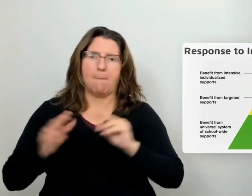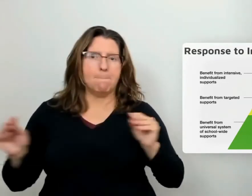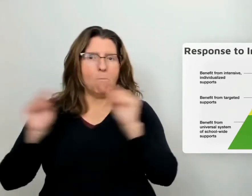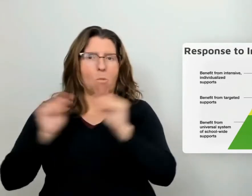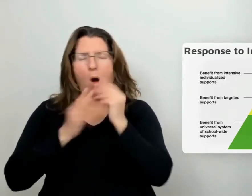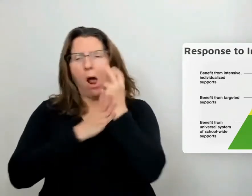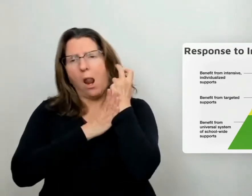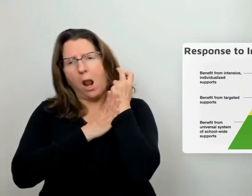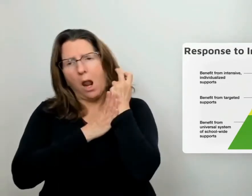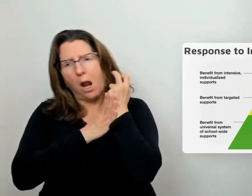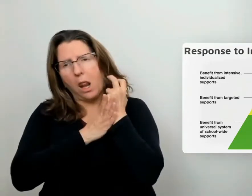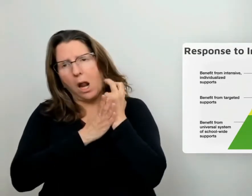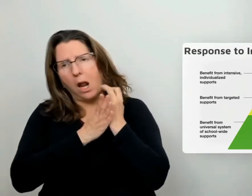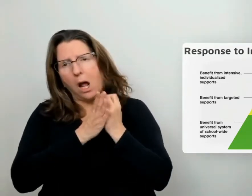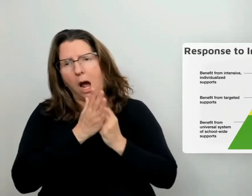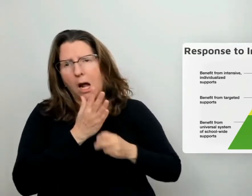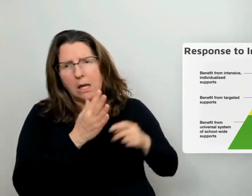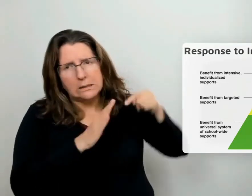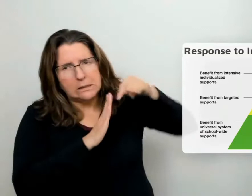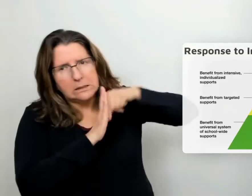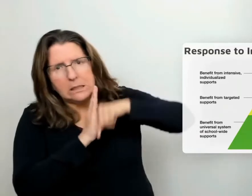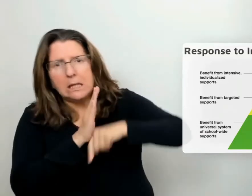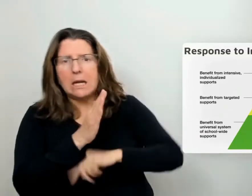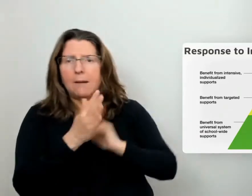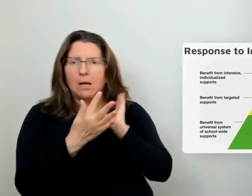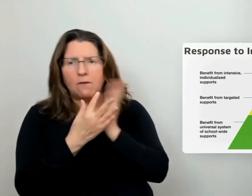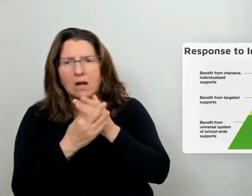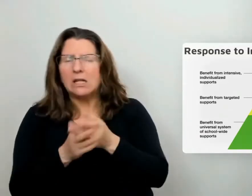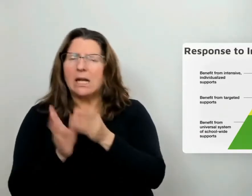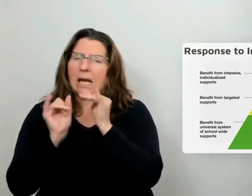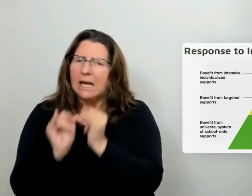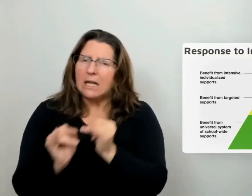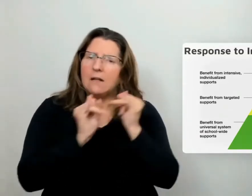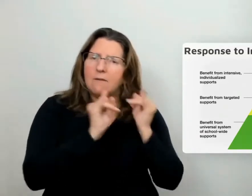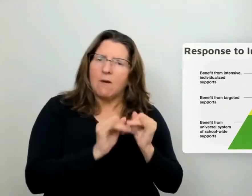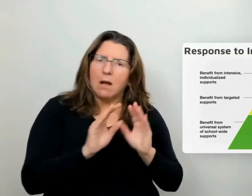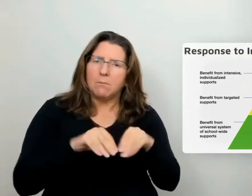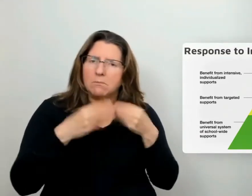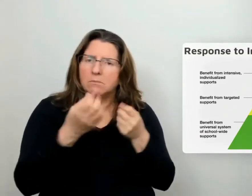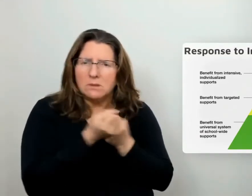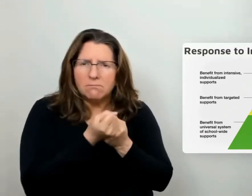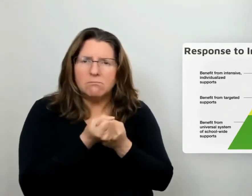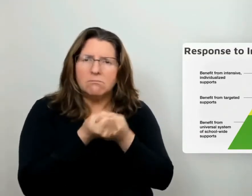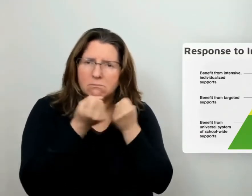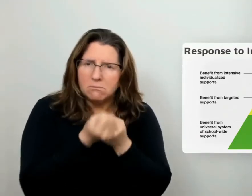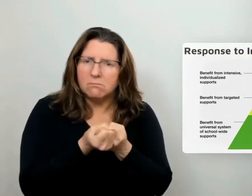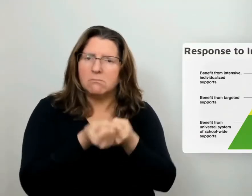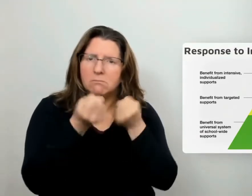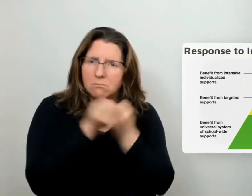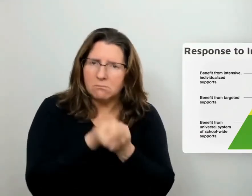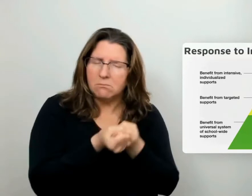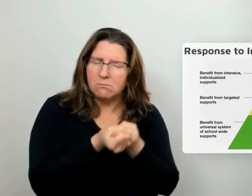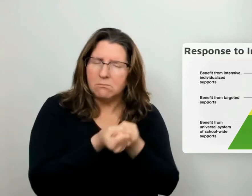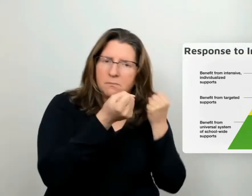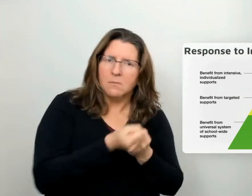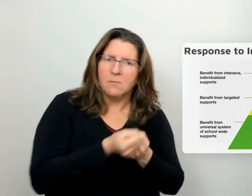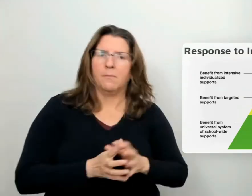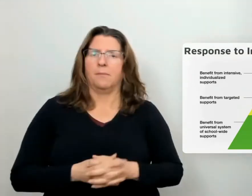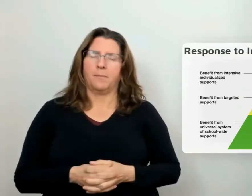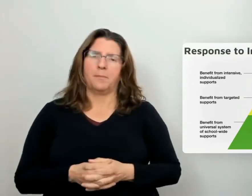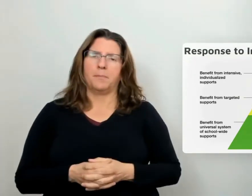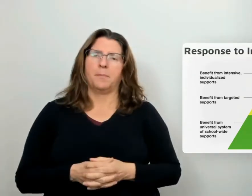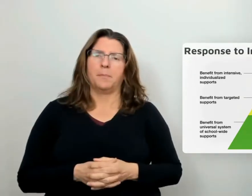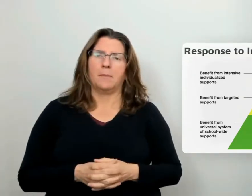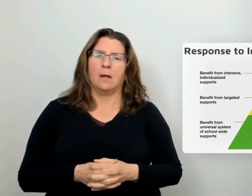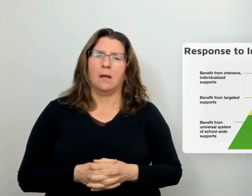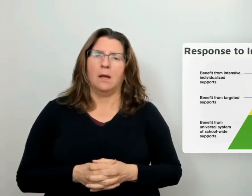These students benefit from more intensive, highly individualized supports and services.